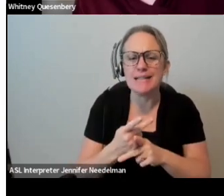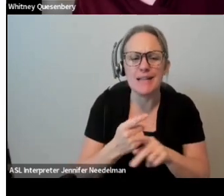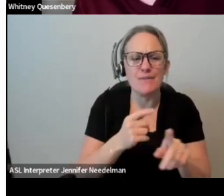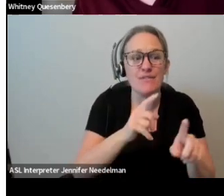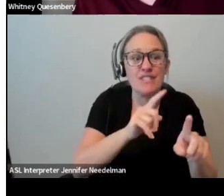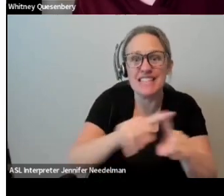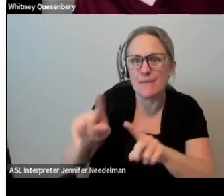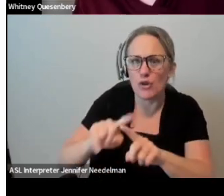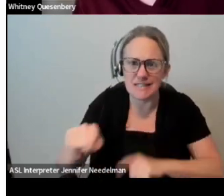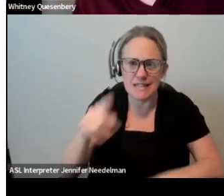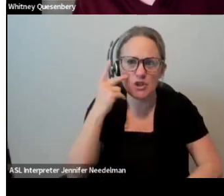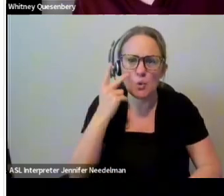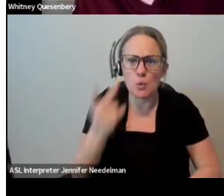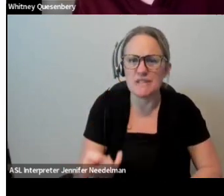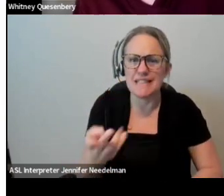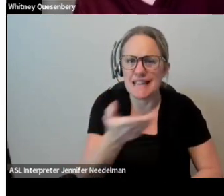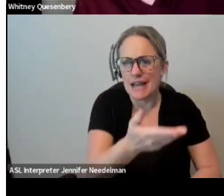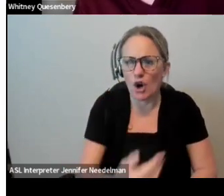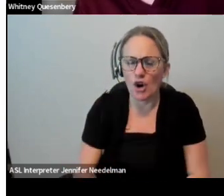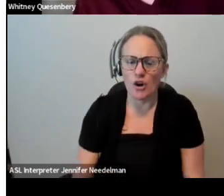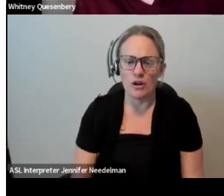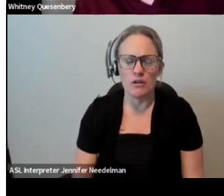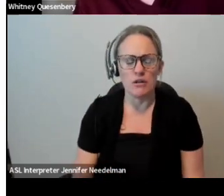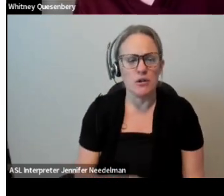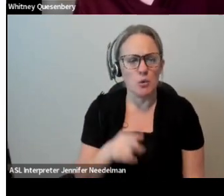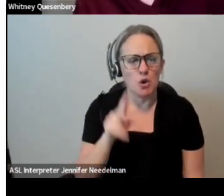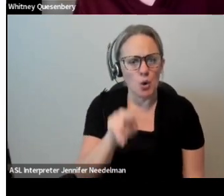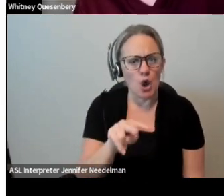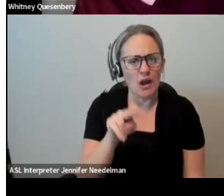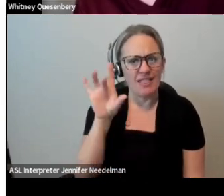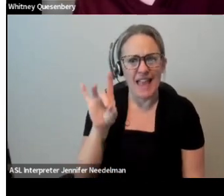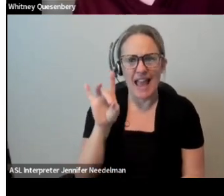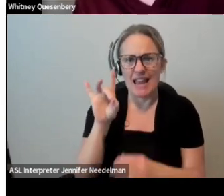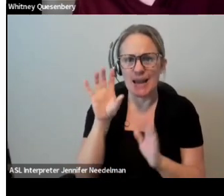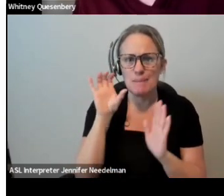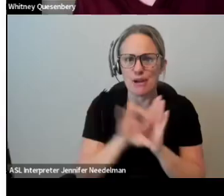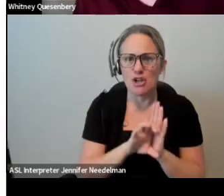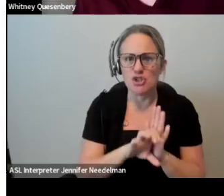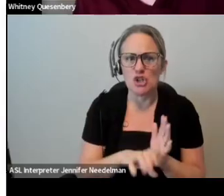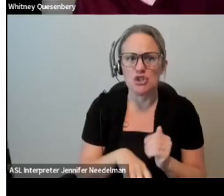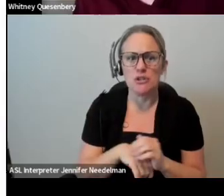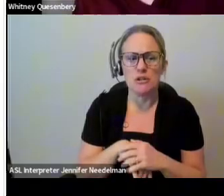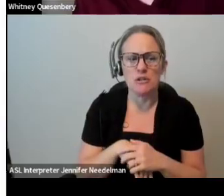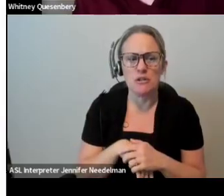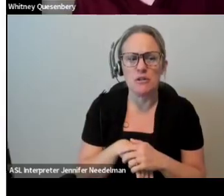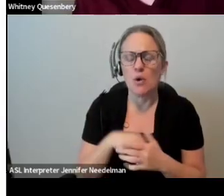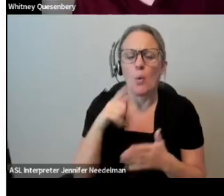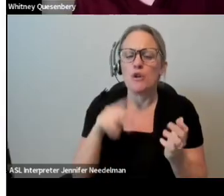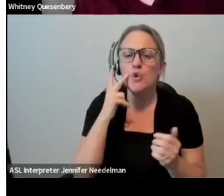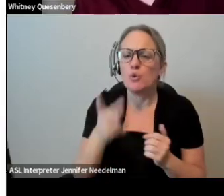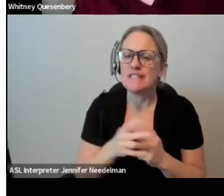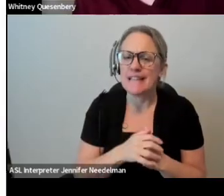do they represent as you just look at these eight pictures or think about my description of them, what are you seeing